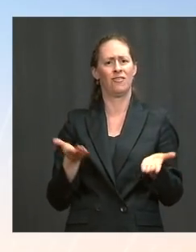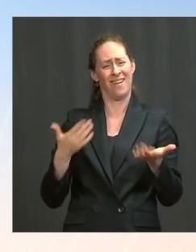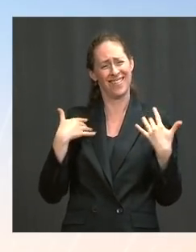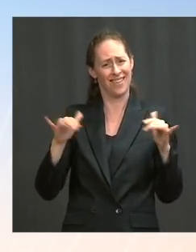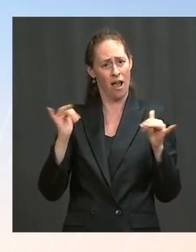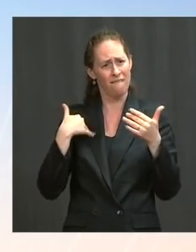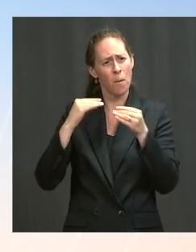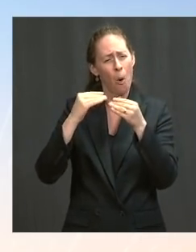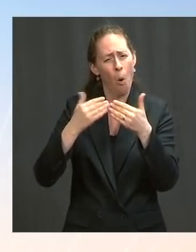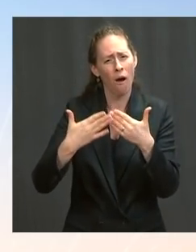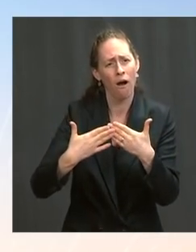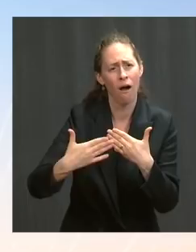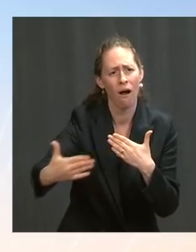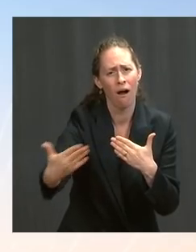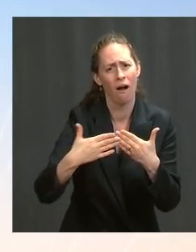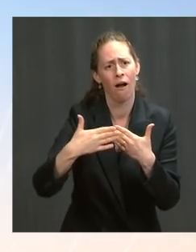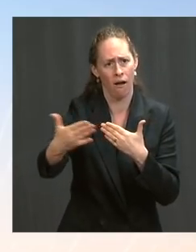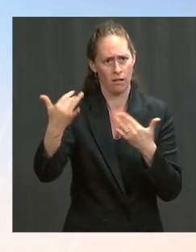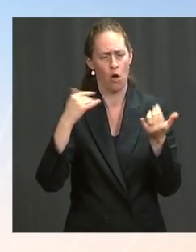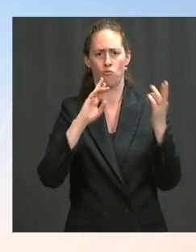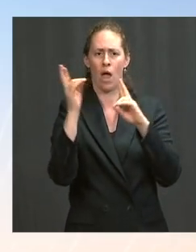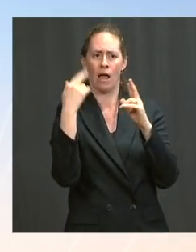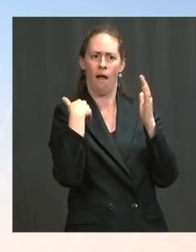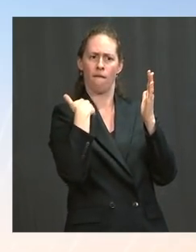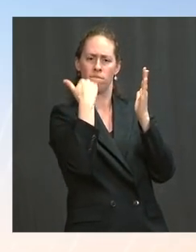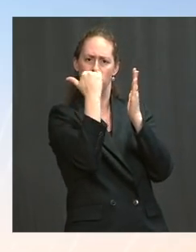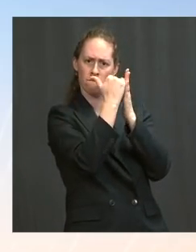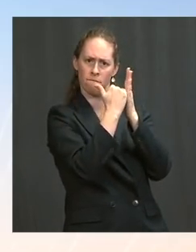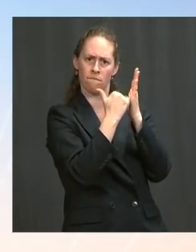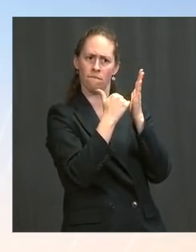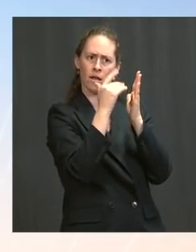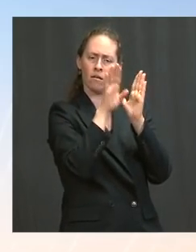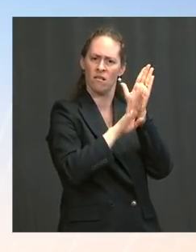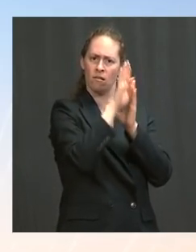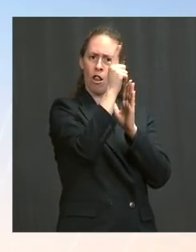is writing this legislation, moving across the finish line. I will say -- just because you asked me